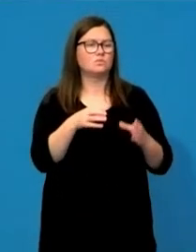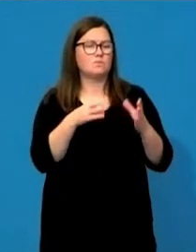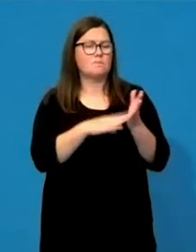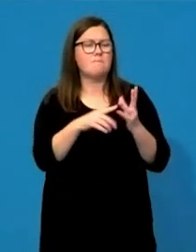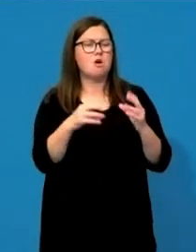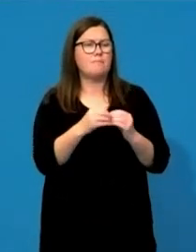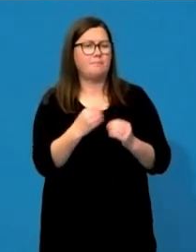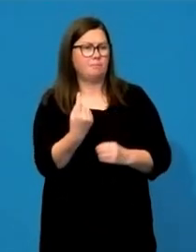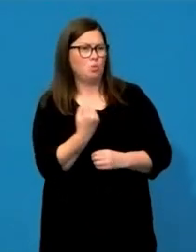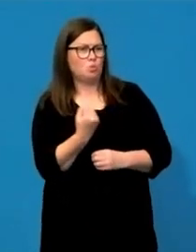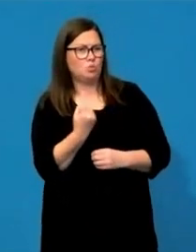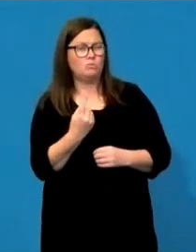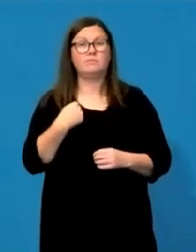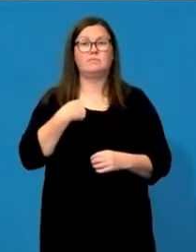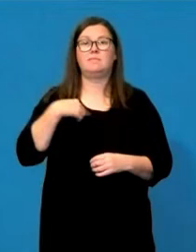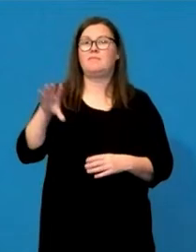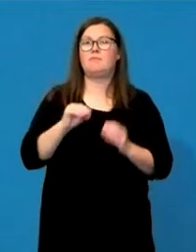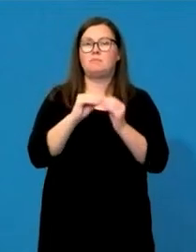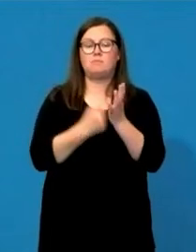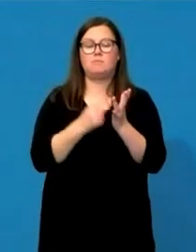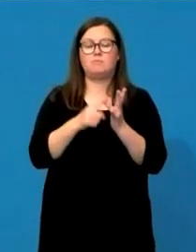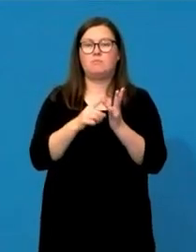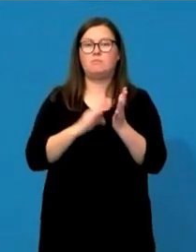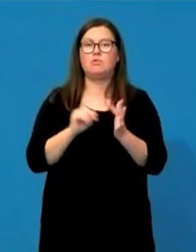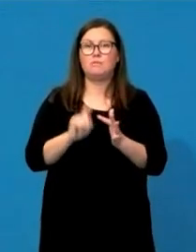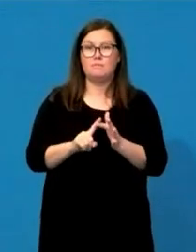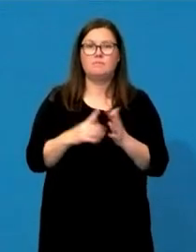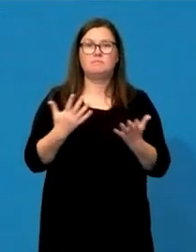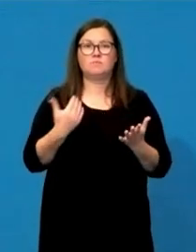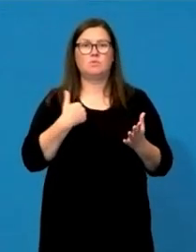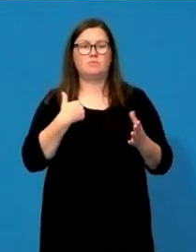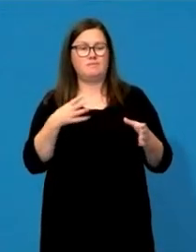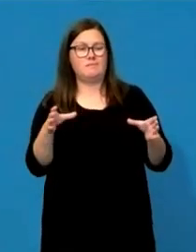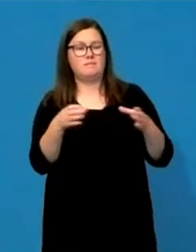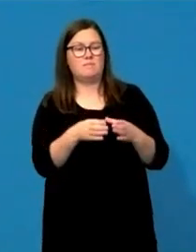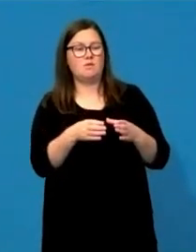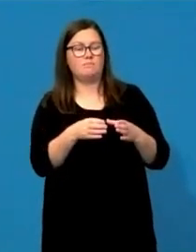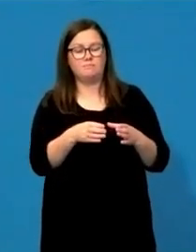I'm from Broome originally, so my mob is all the Yaruwu and Nyamba Buru people.